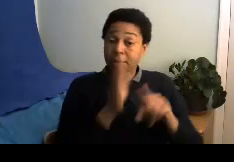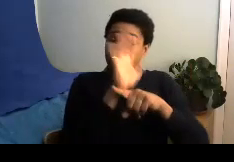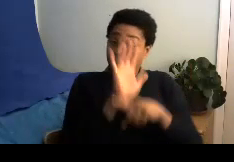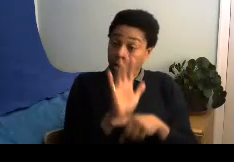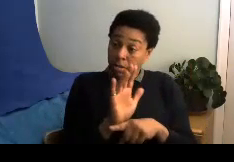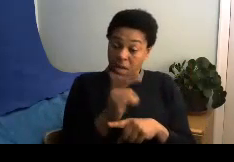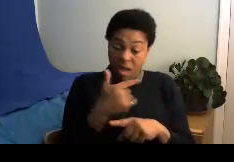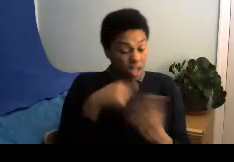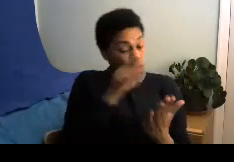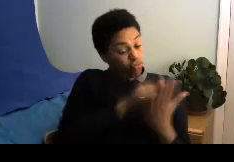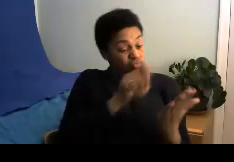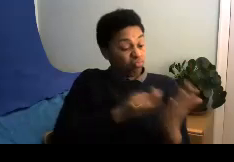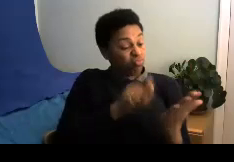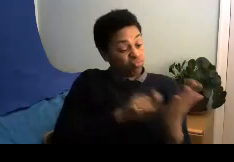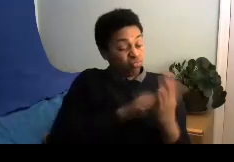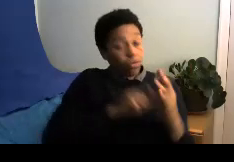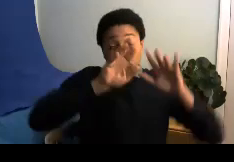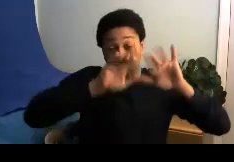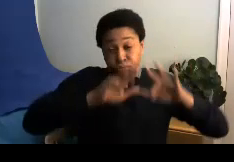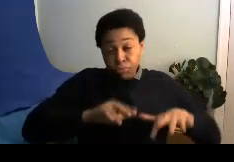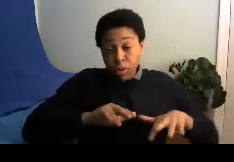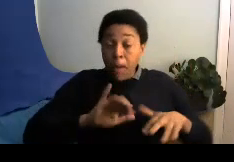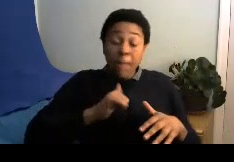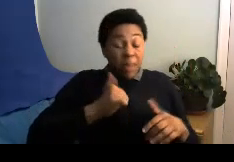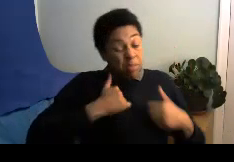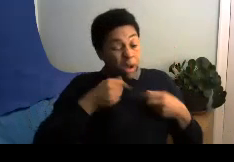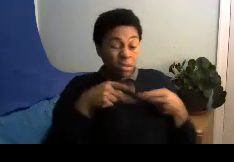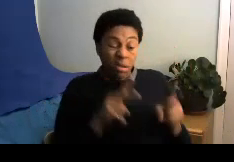like, I guess I just write in a very visual way. I guess that's